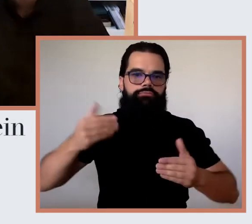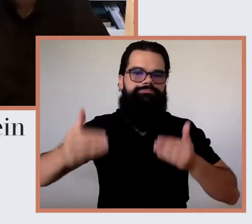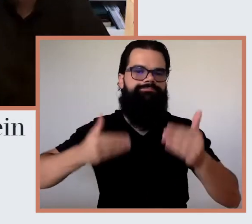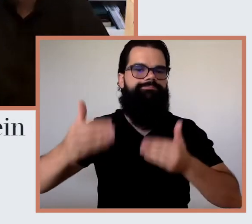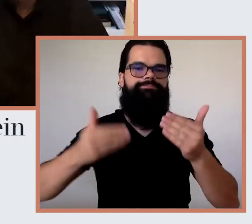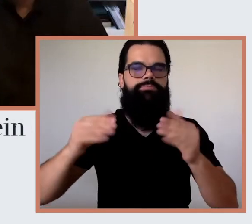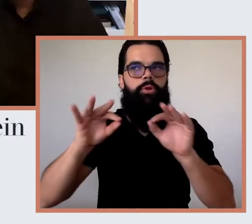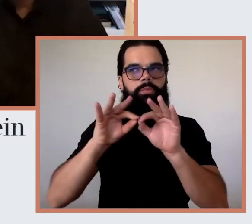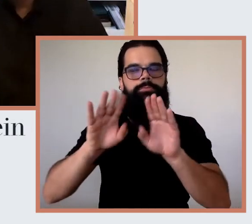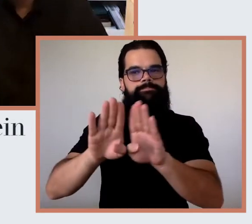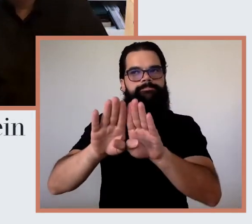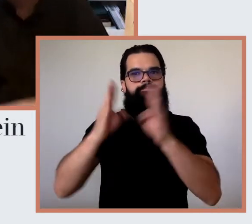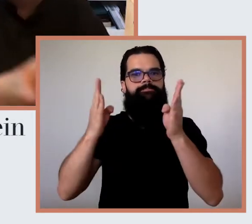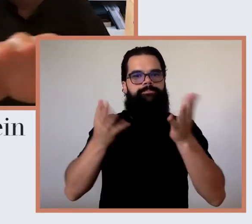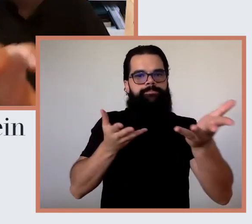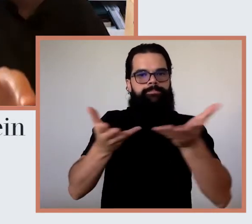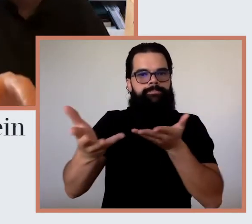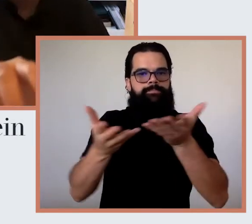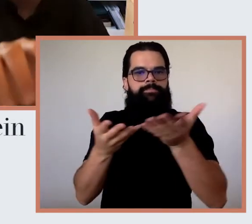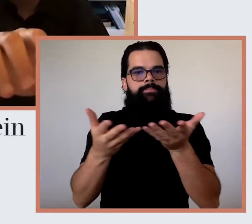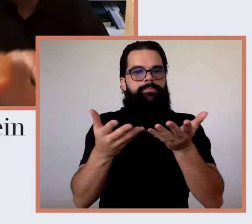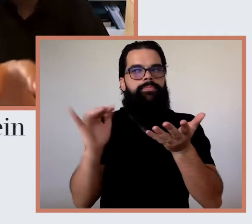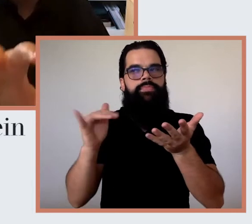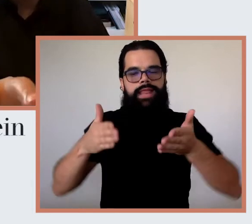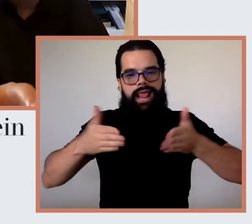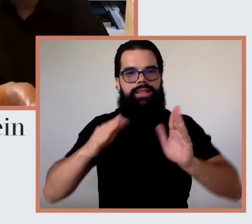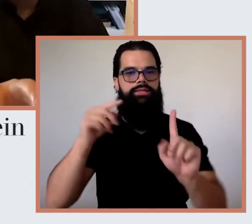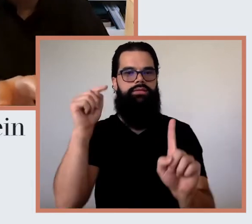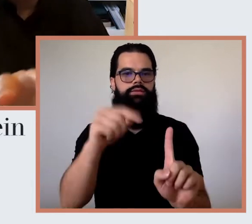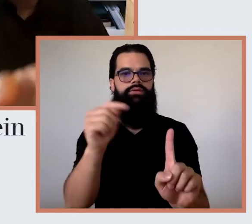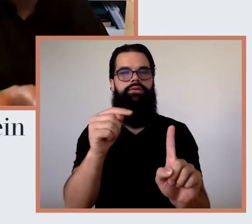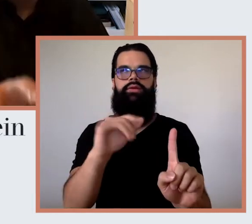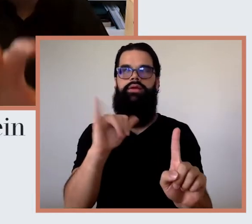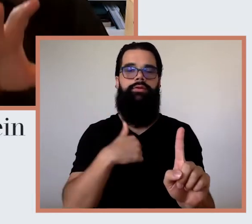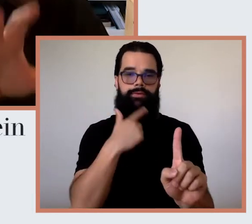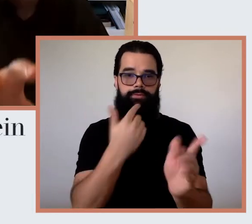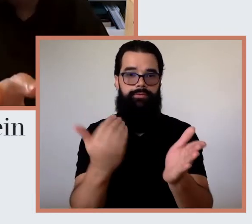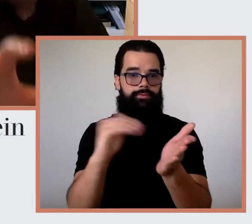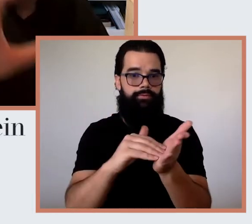This is the way to do it. This, this open dialogue that allows it because like I said,